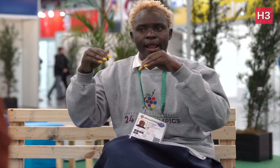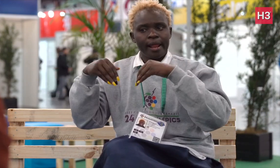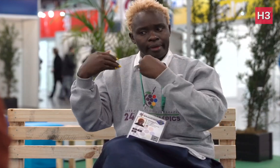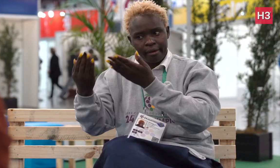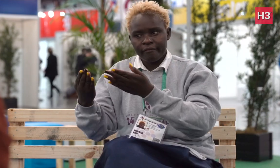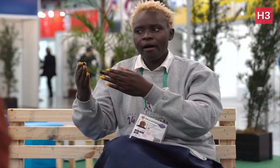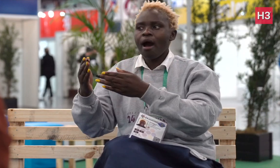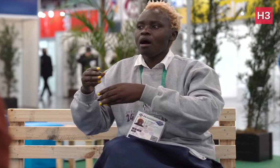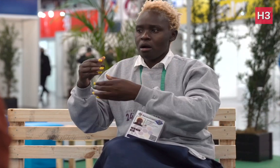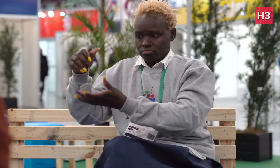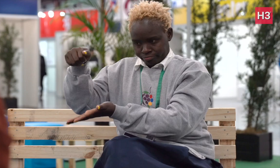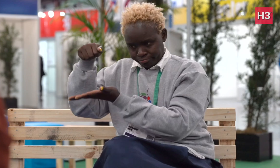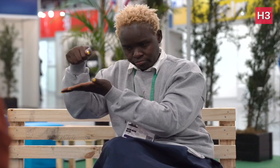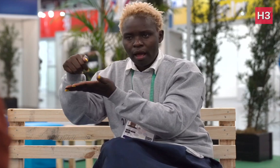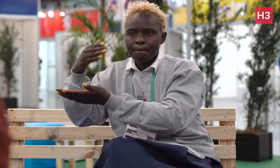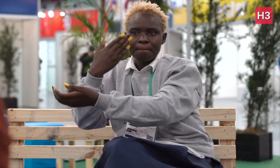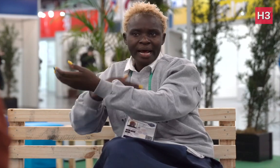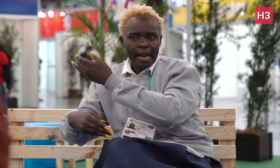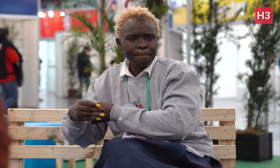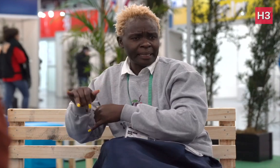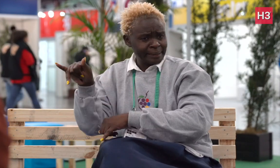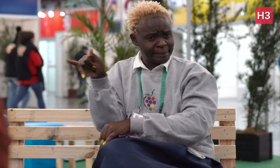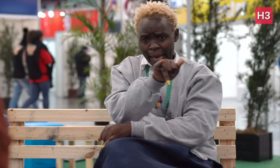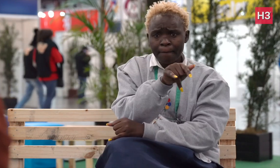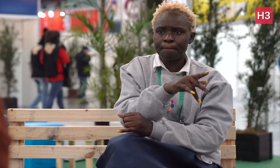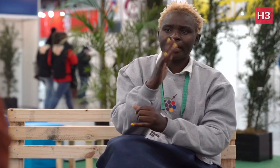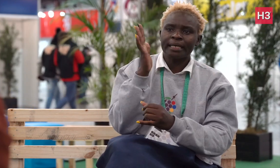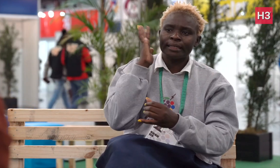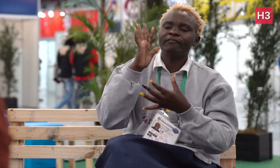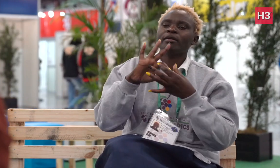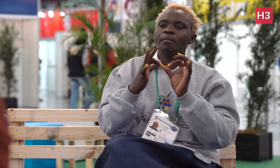to get equal funding as the Paralympics team.